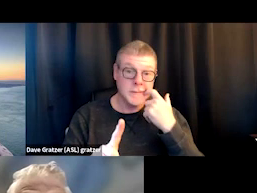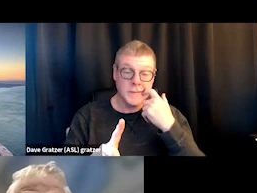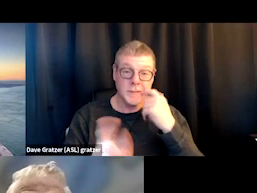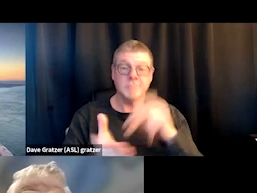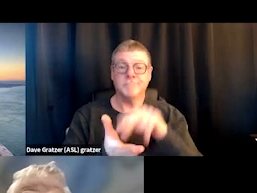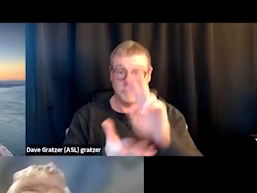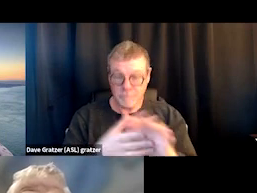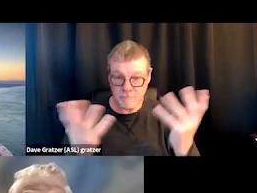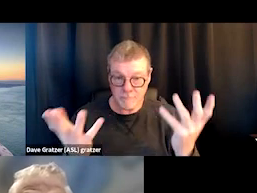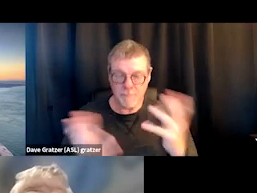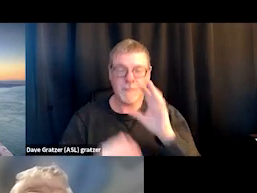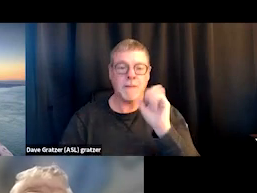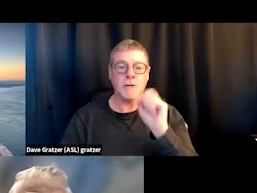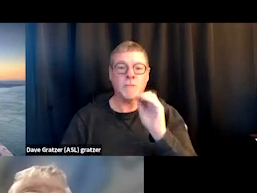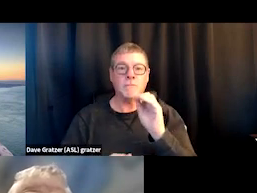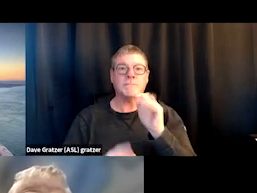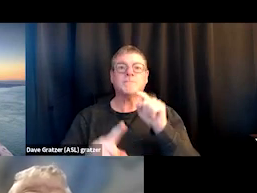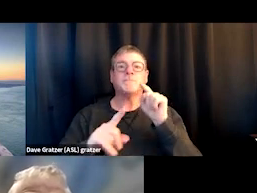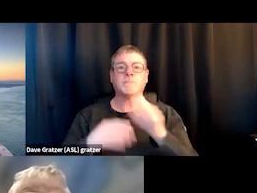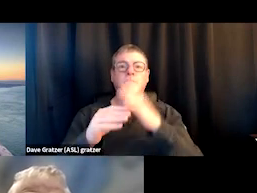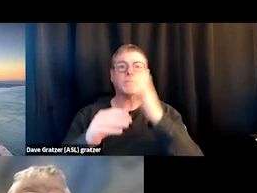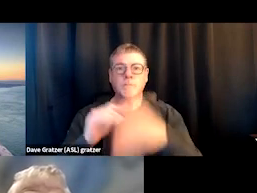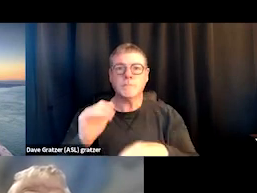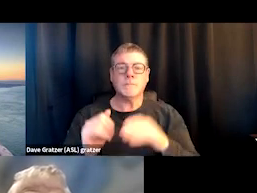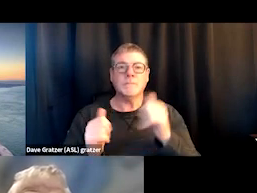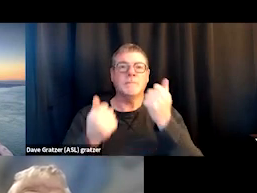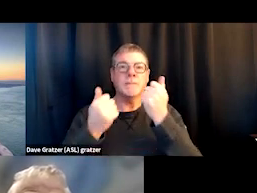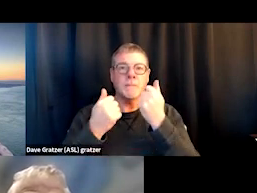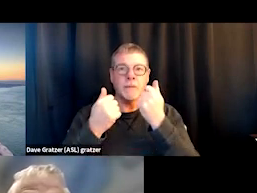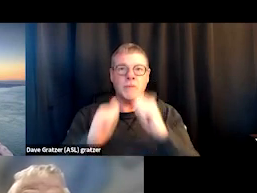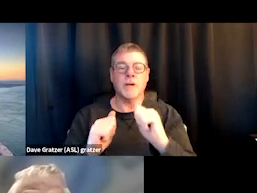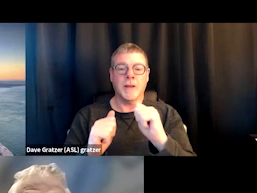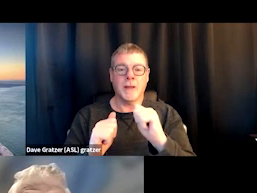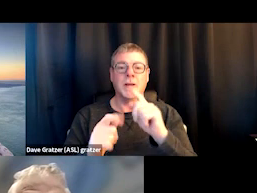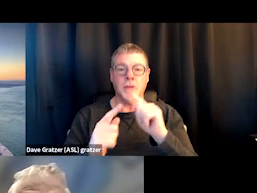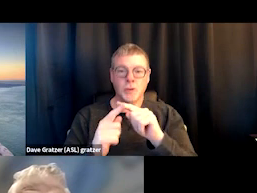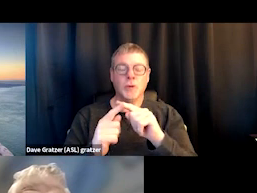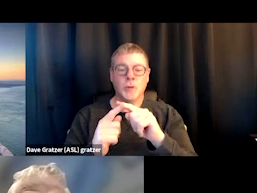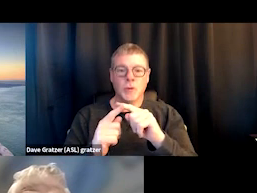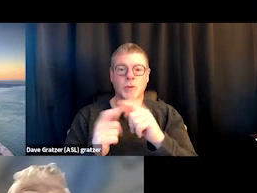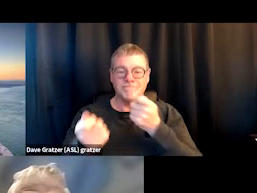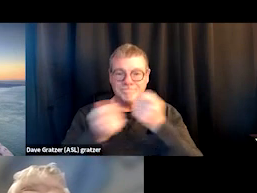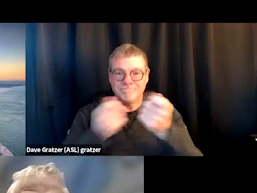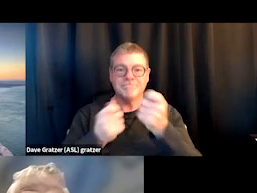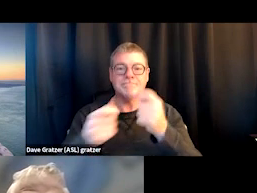And so, Katherine ended up really trying to dissipate a lot of pain through the medicine,